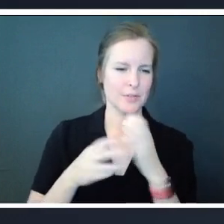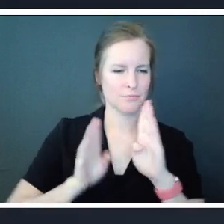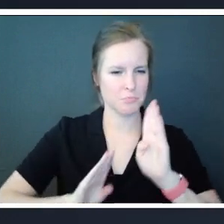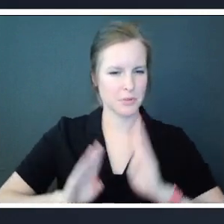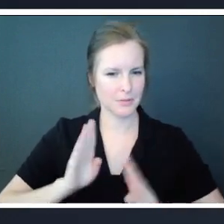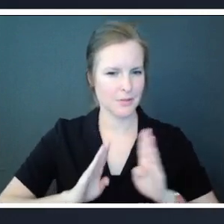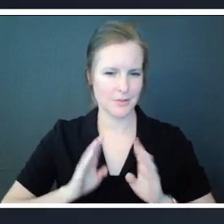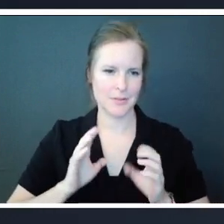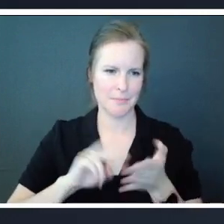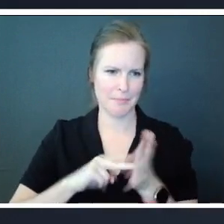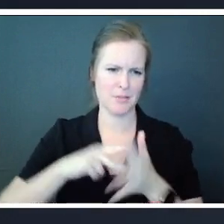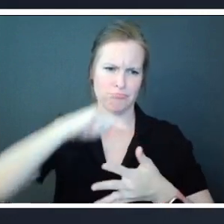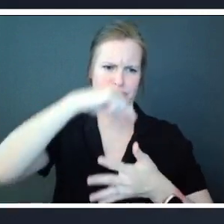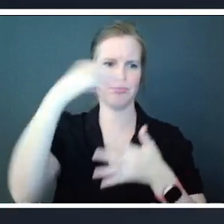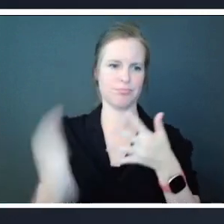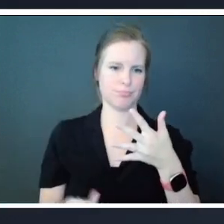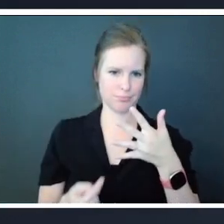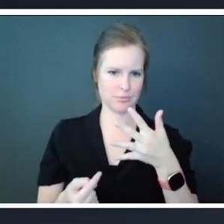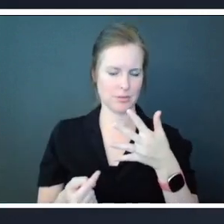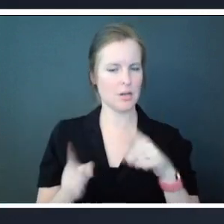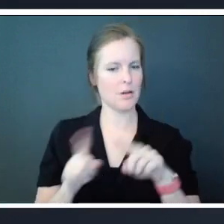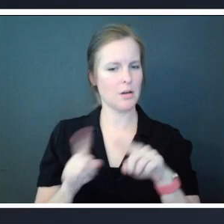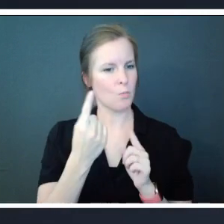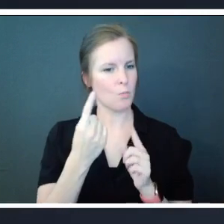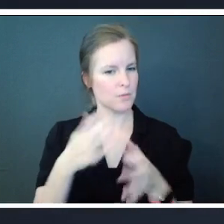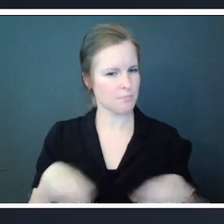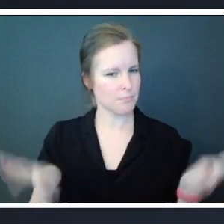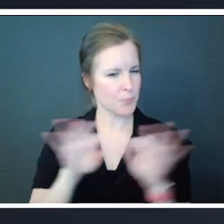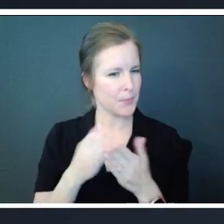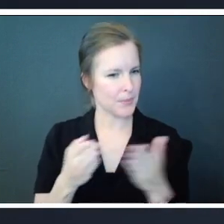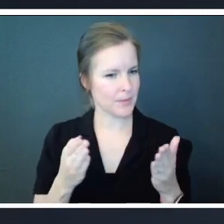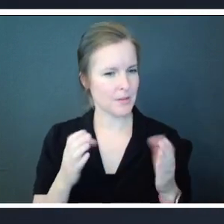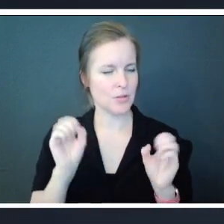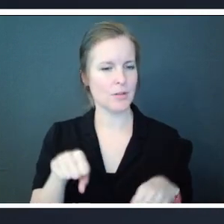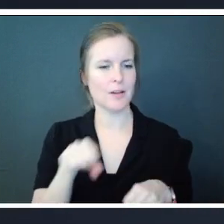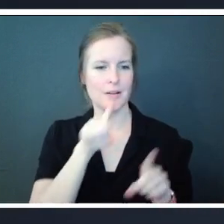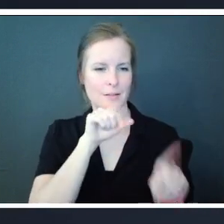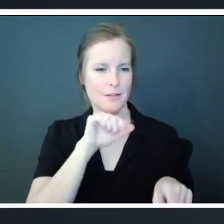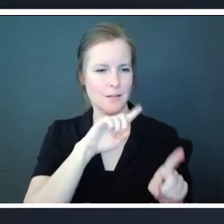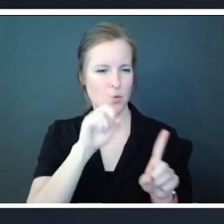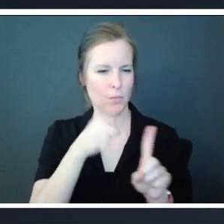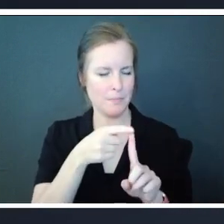answering important questions about nature and then using what we learned to solve conservation